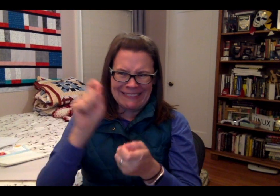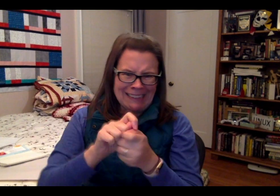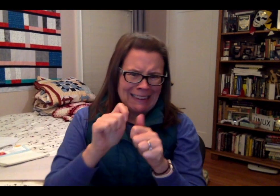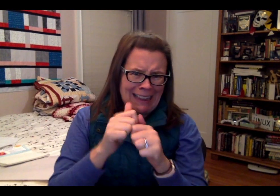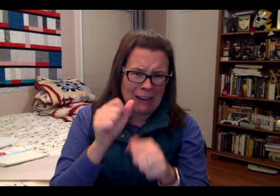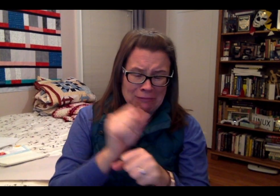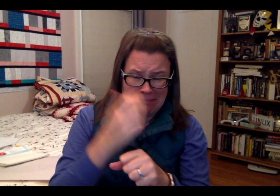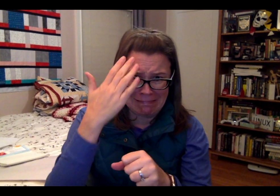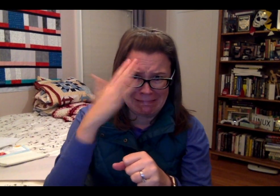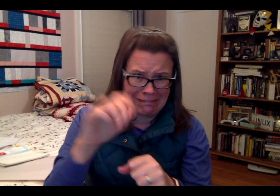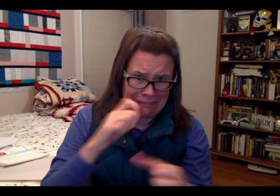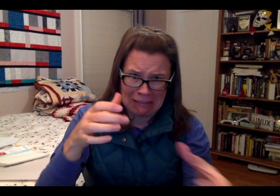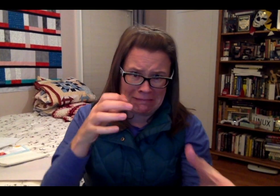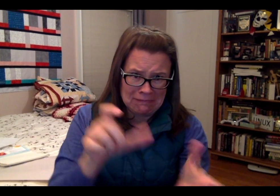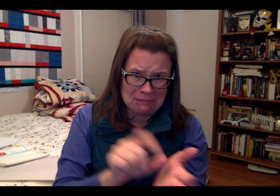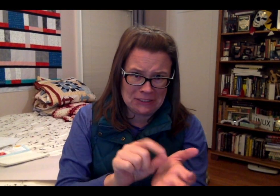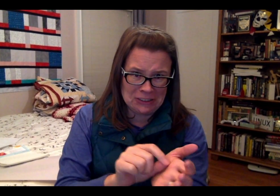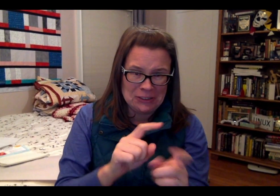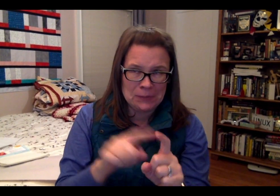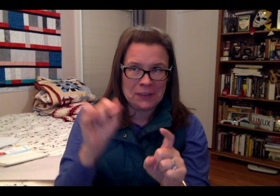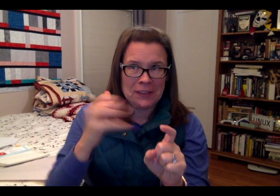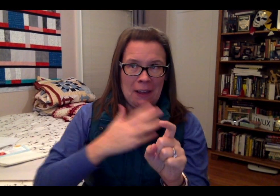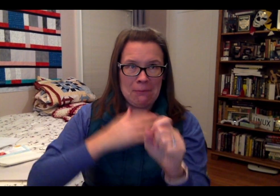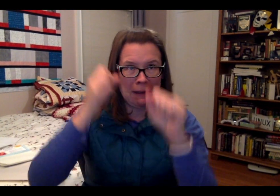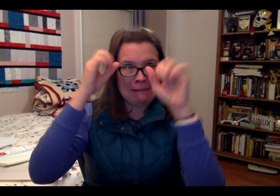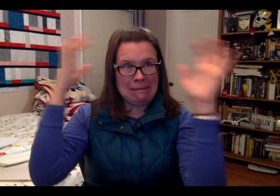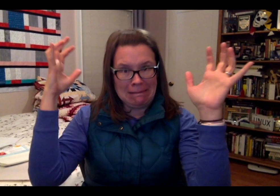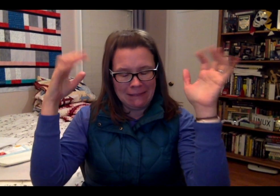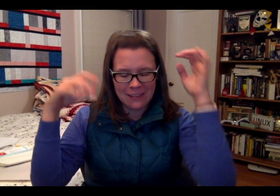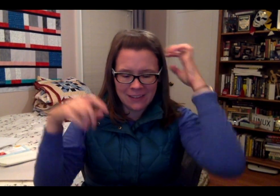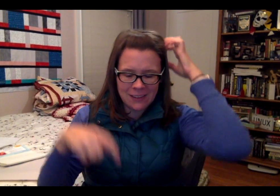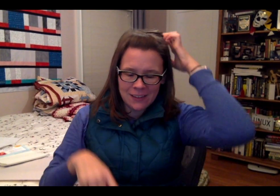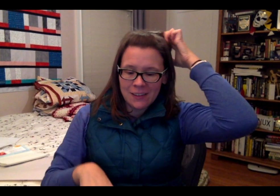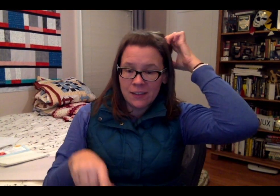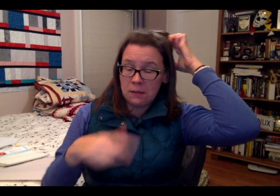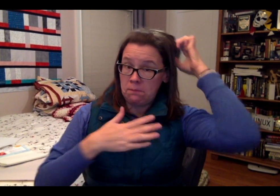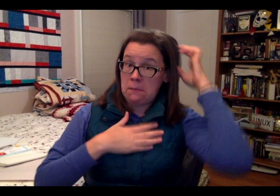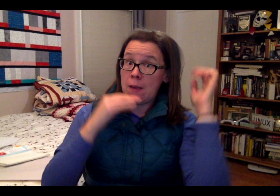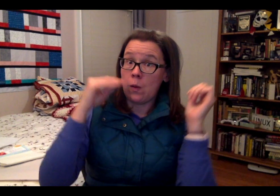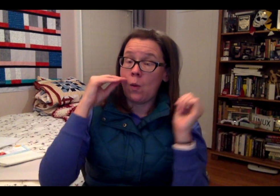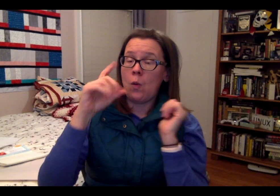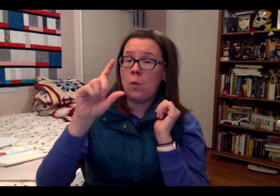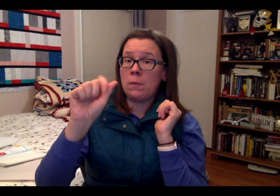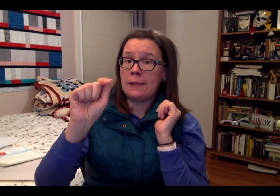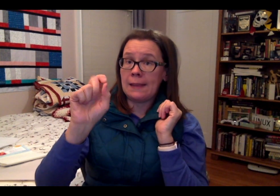in my mind, it kind of splatters the ink onto the paper. I really am not a printer expert, but that's what happens in my imagination .